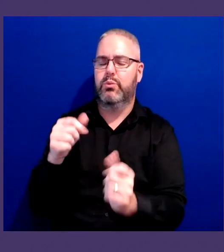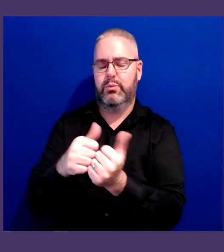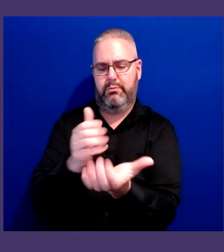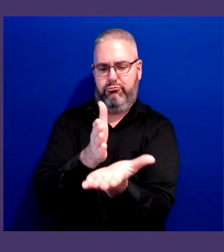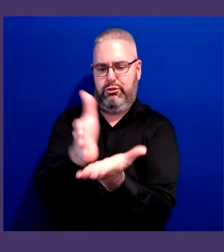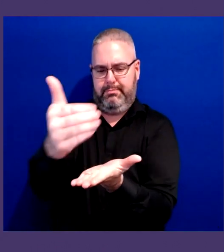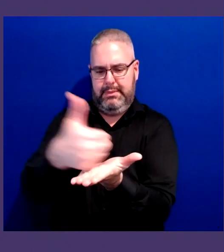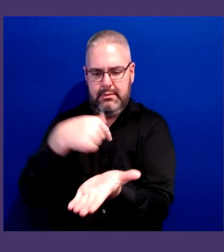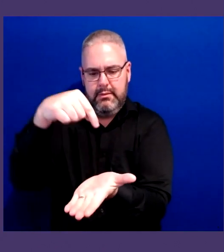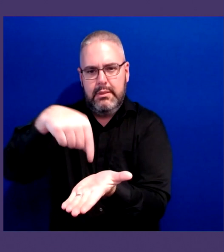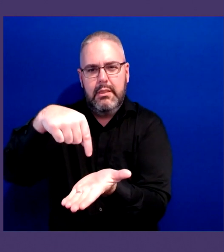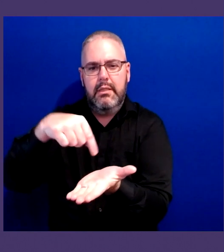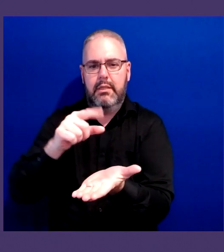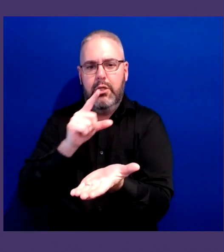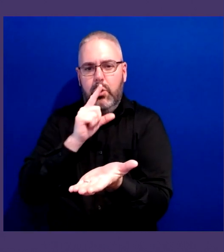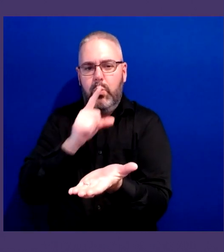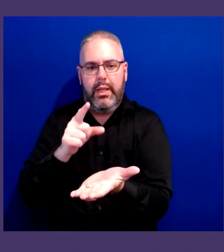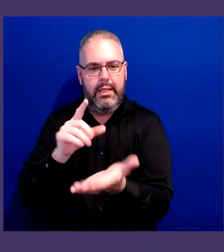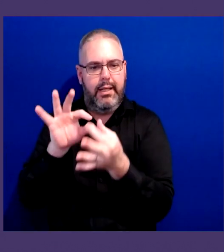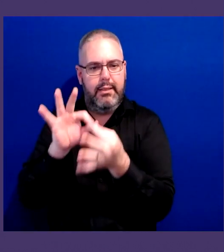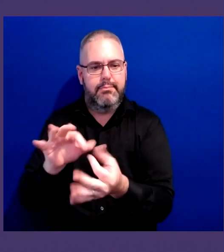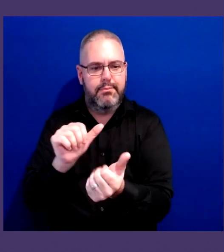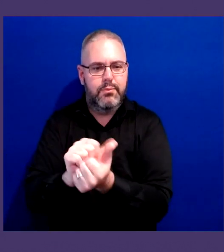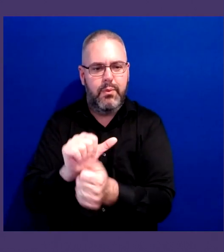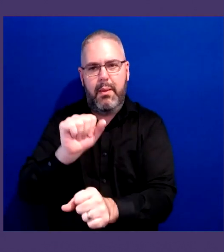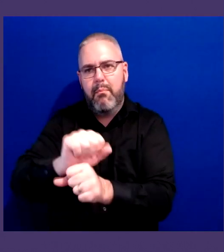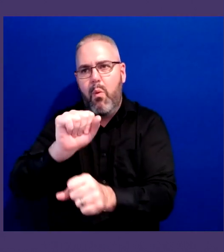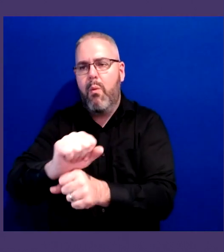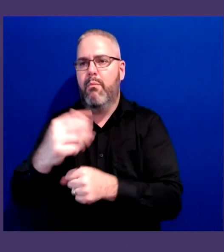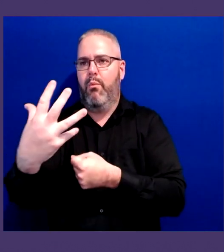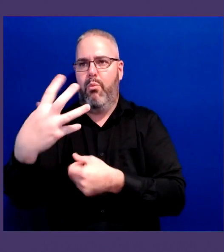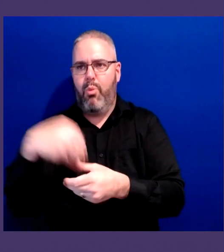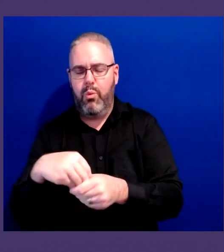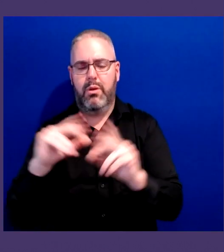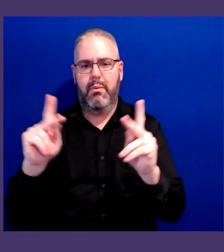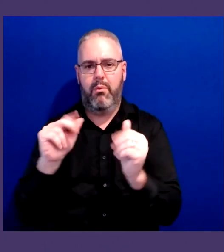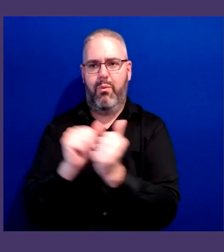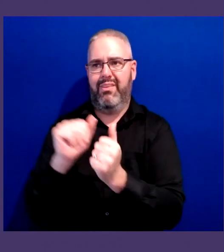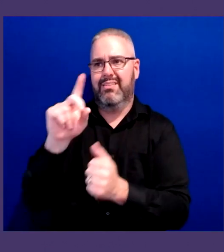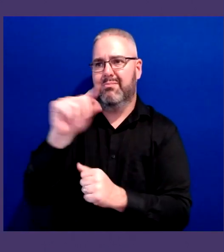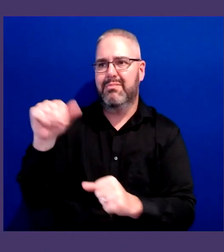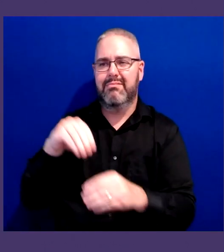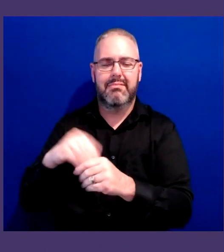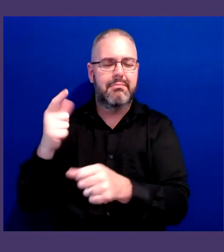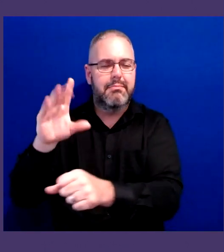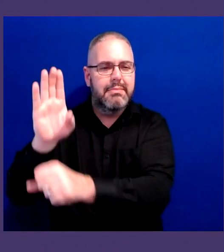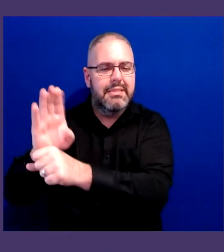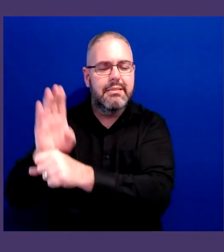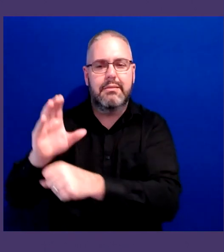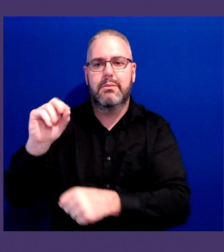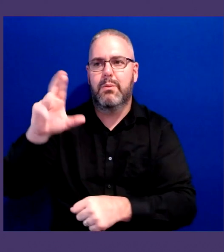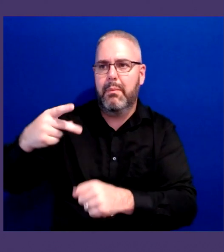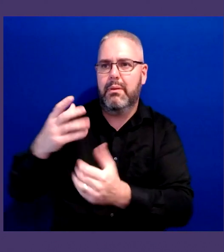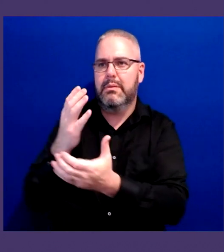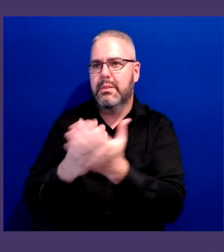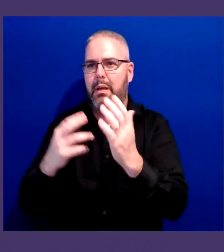the employment and inclusion of people with disabilities in corporations? You referenced certain regulations in Europe. What's going on and how will that